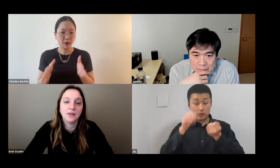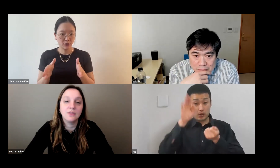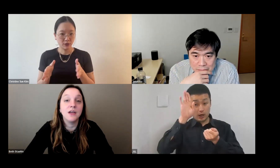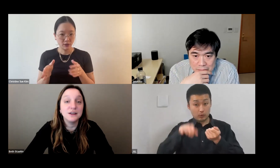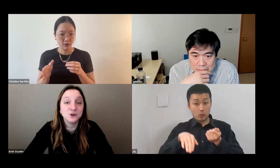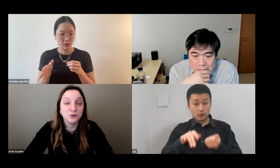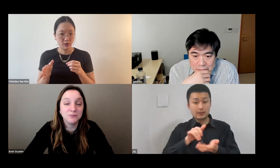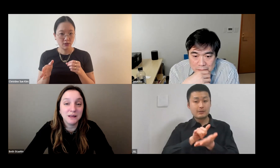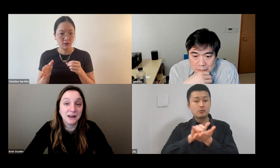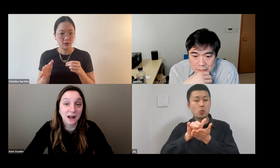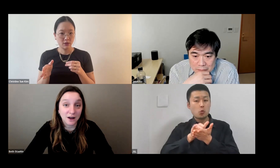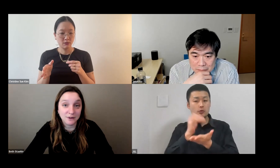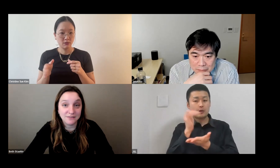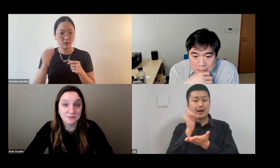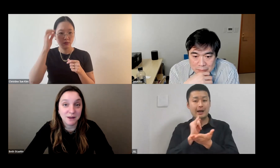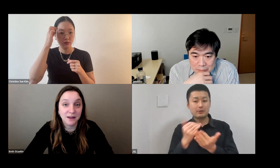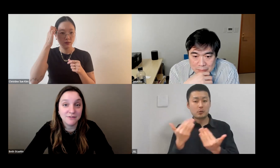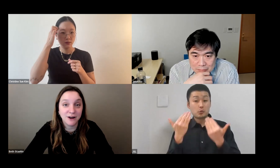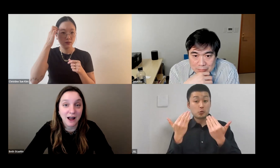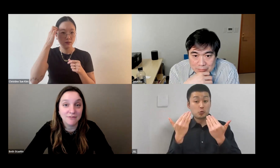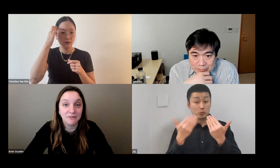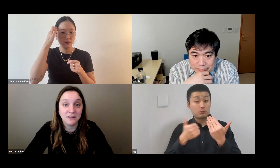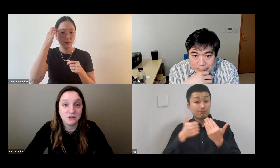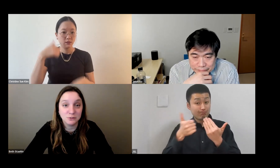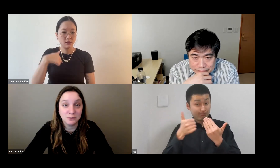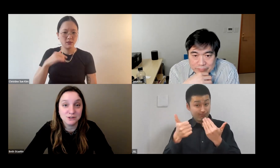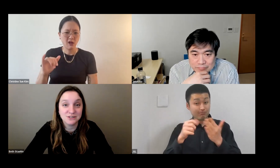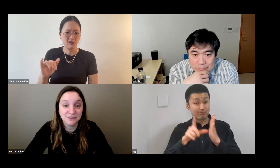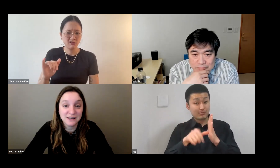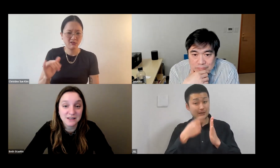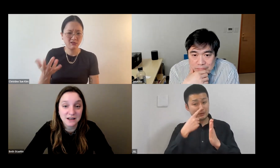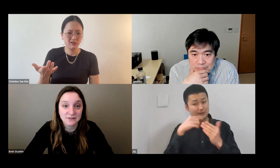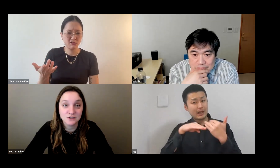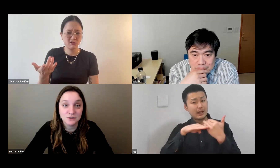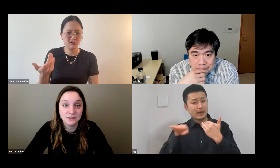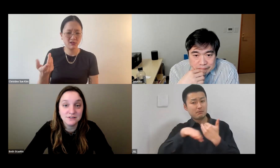They told me that I would have to pay for half of the interpreters fees, as a student